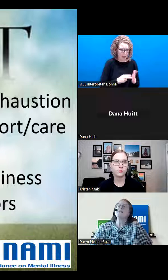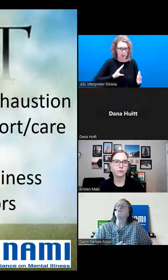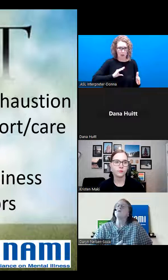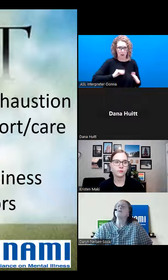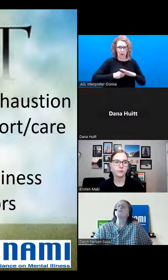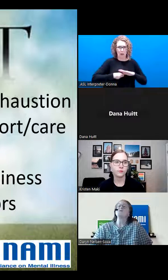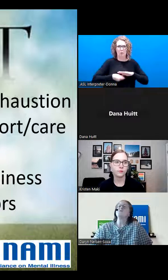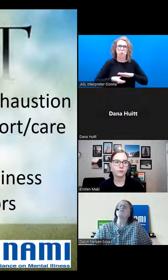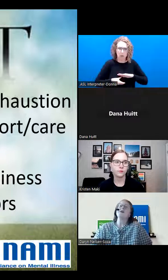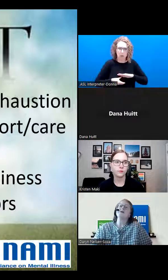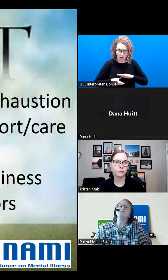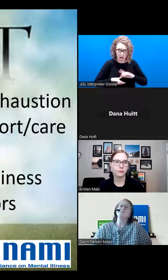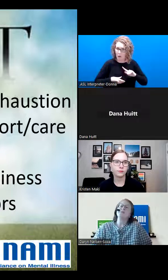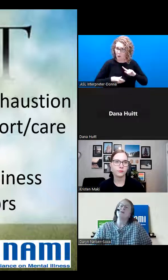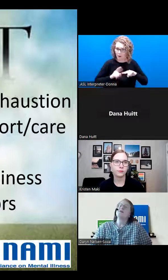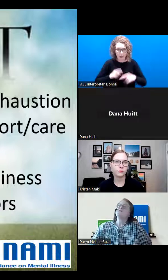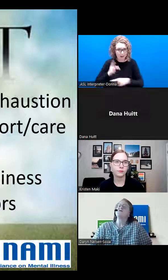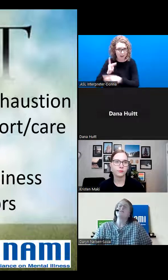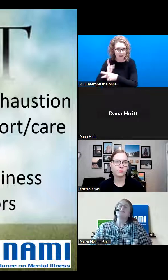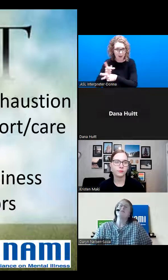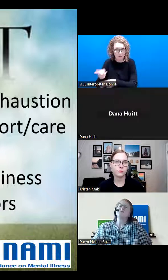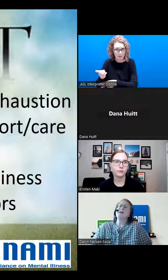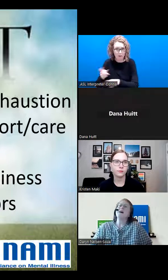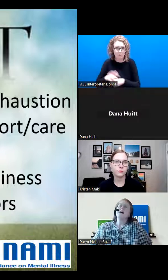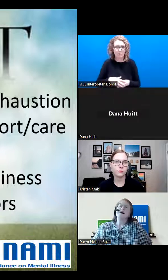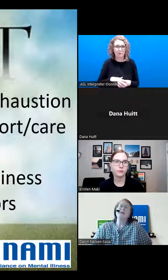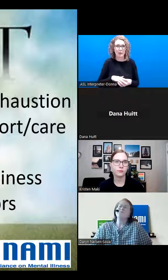Agency on Aging. And the services that are provided range